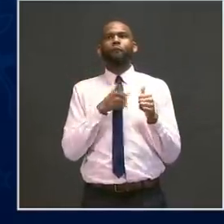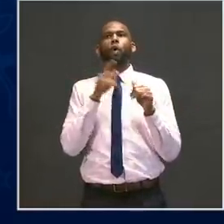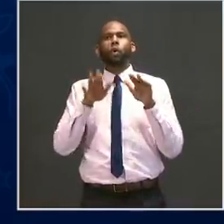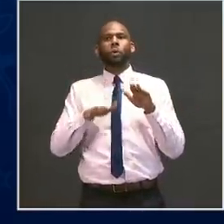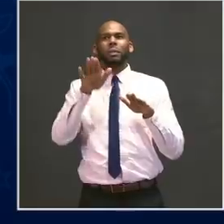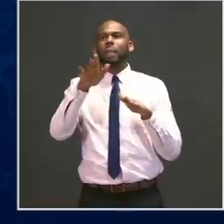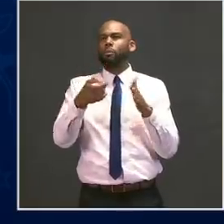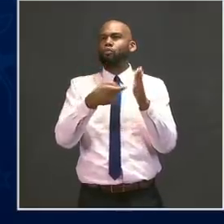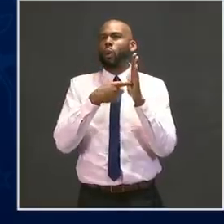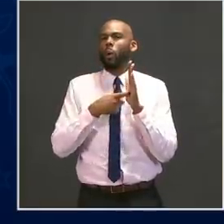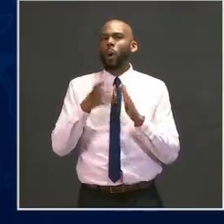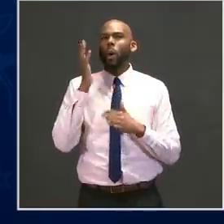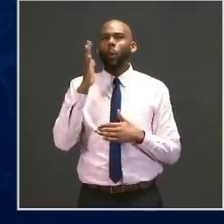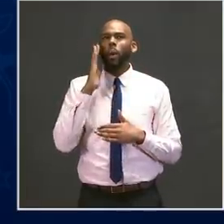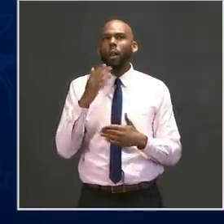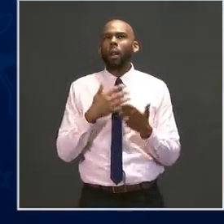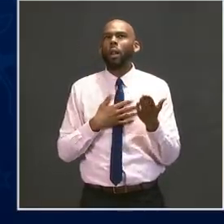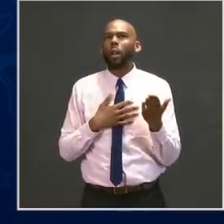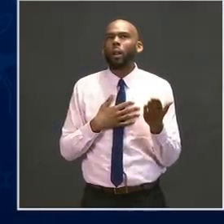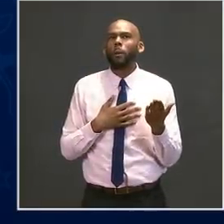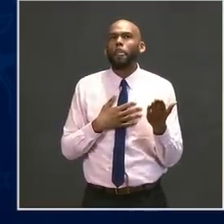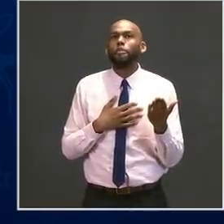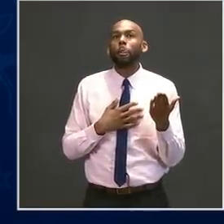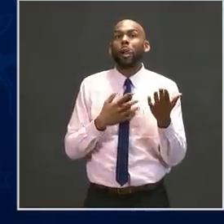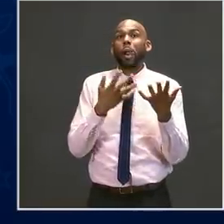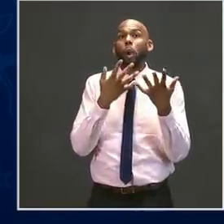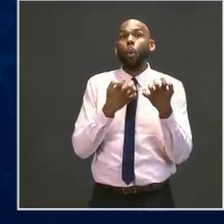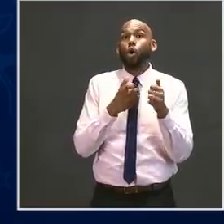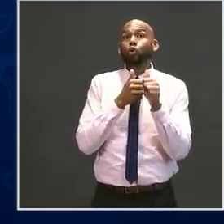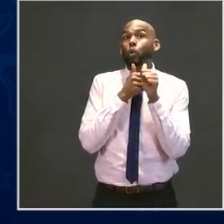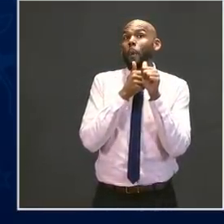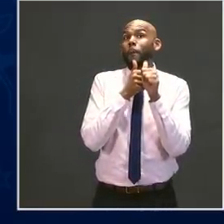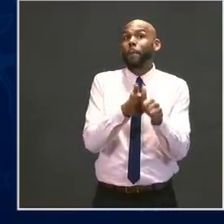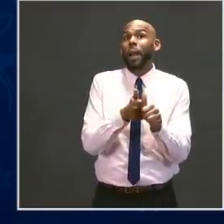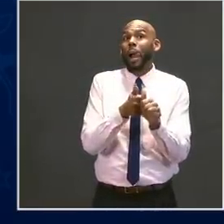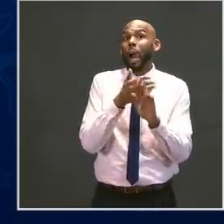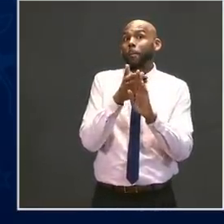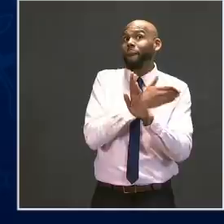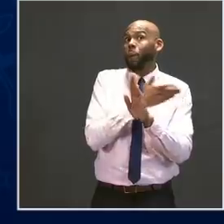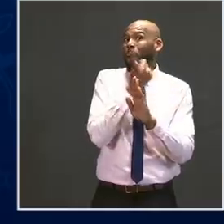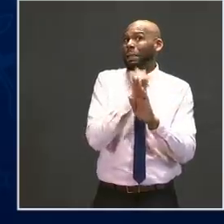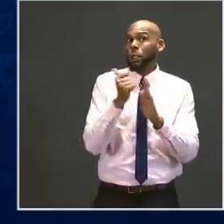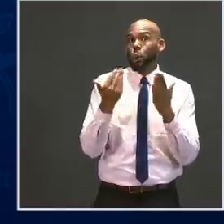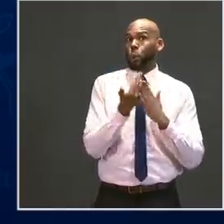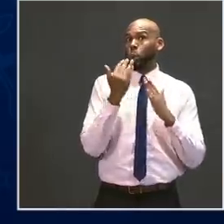The Press: Okay. So they need to return to compliance before any conversation will -- Ms. Psaki: Well, we are -- of course,